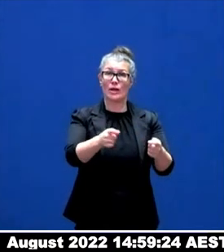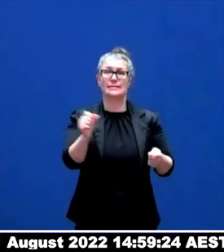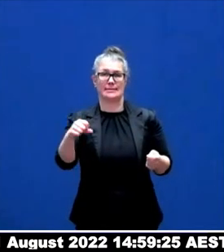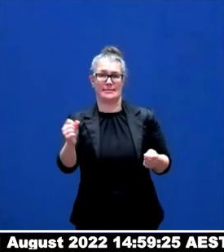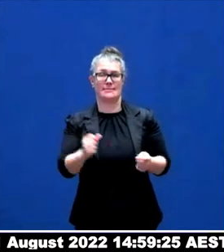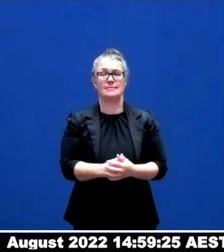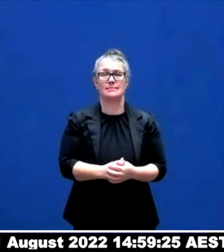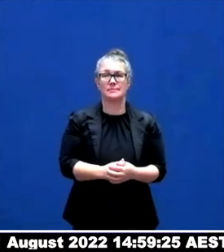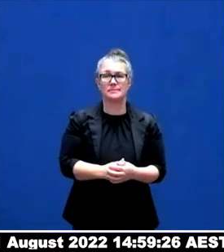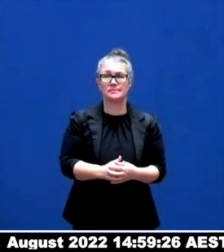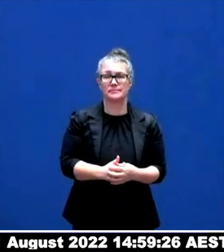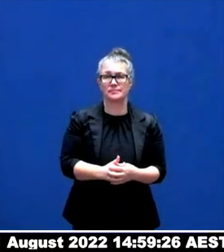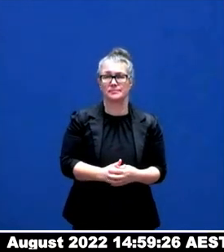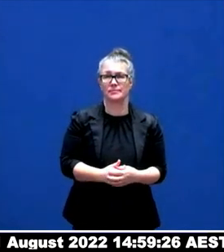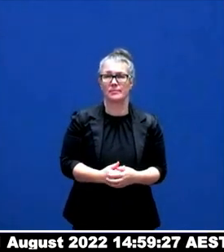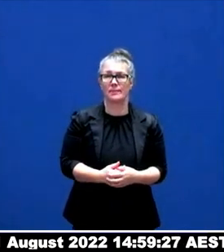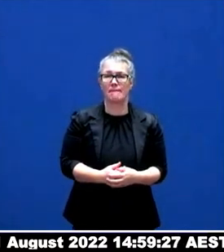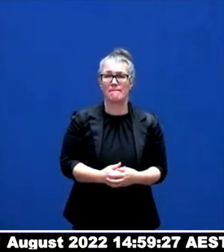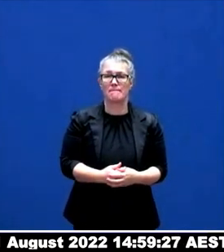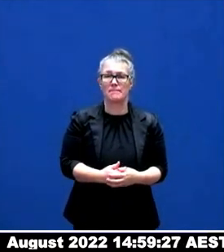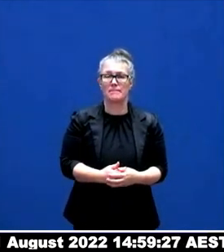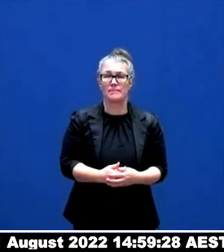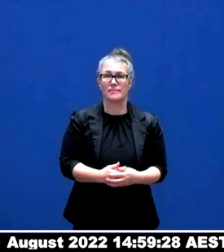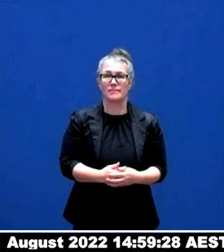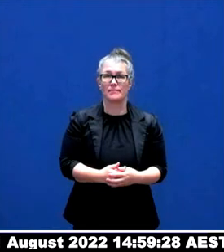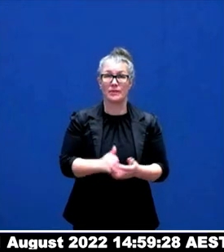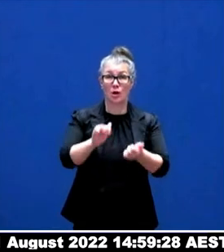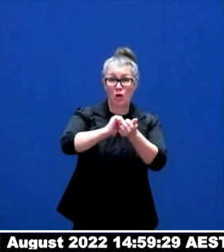Laundry, cleaning your clothes?